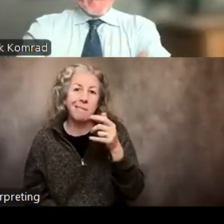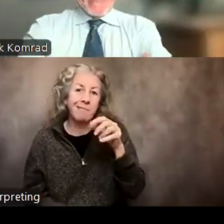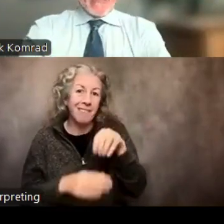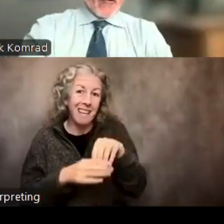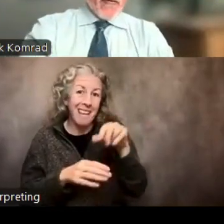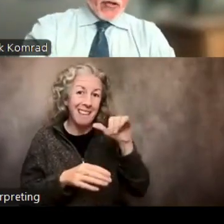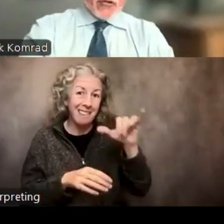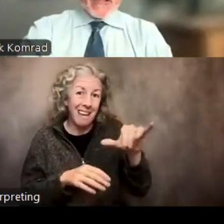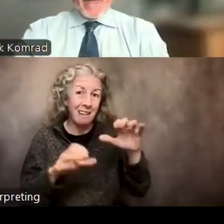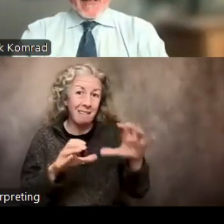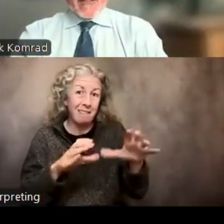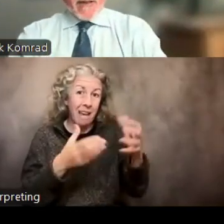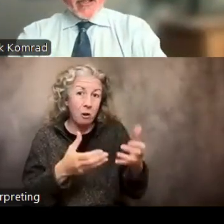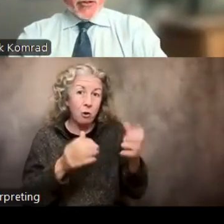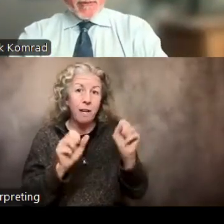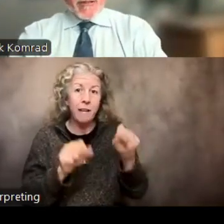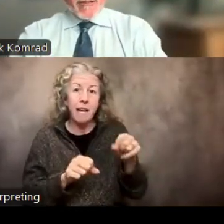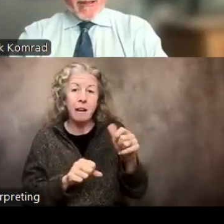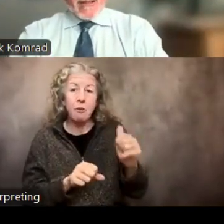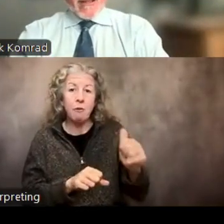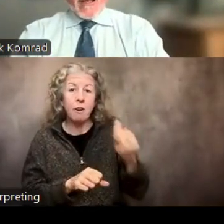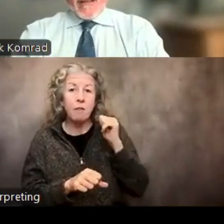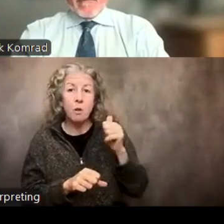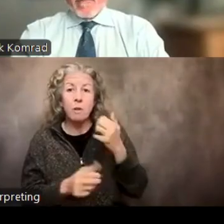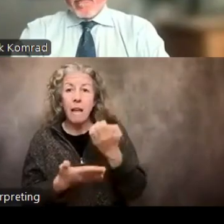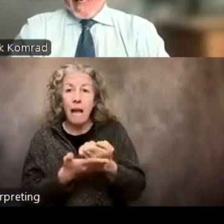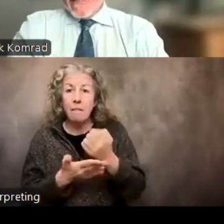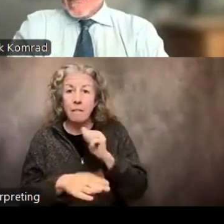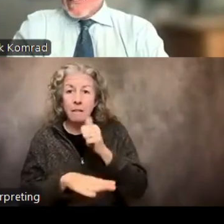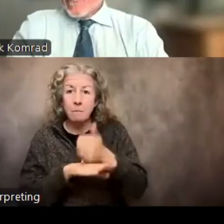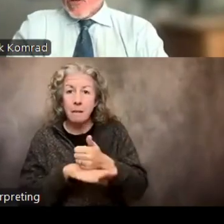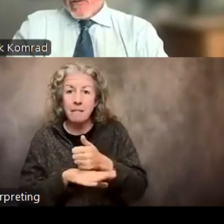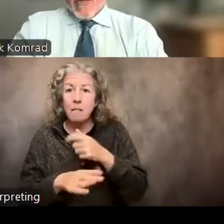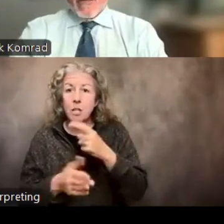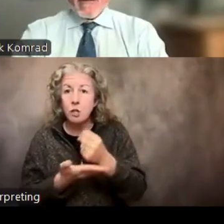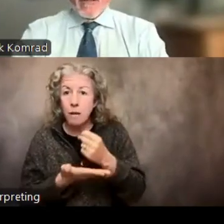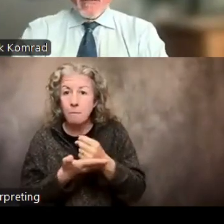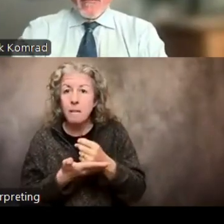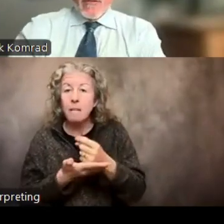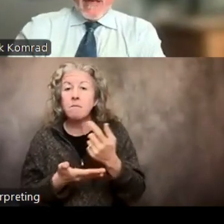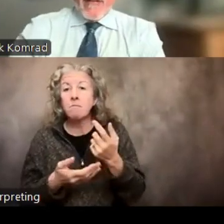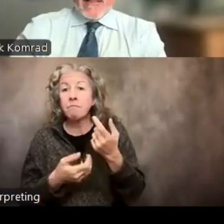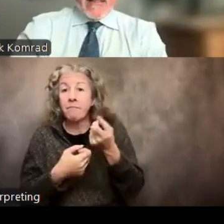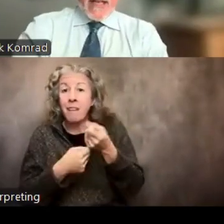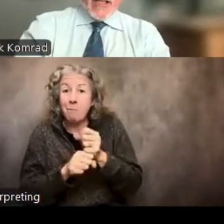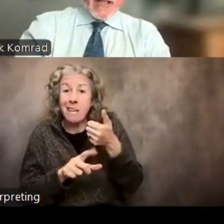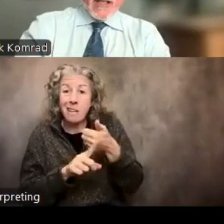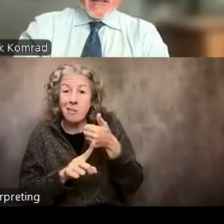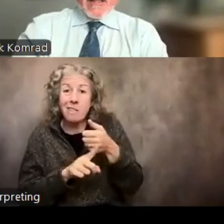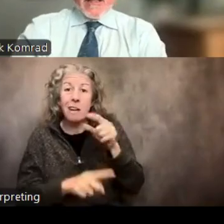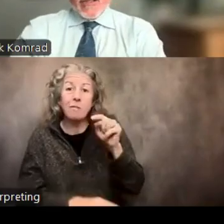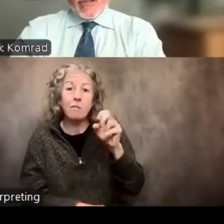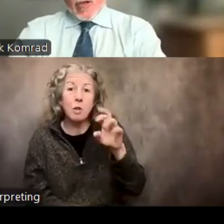they can refuse evidence based treatment, making themselves terminal. If you have end stage kidney disease and you don't